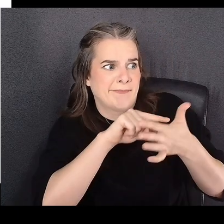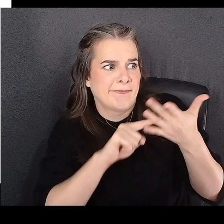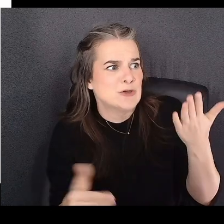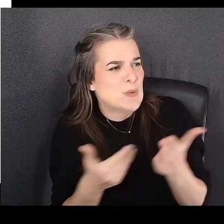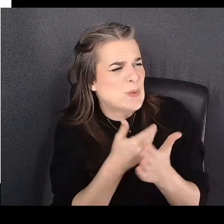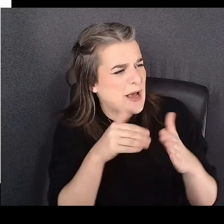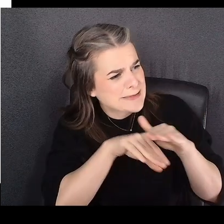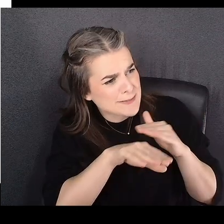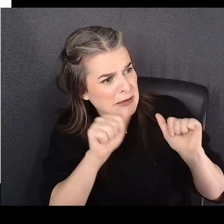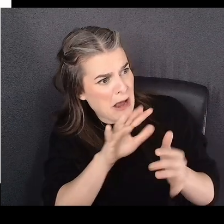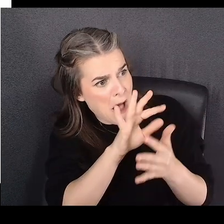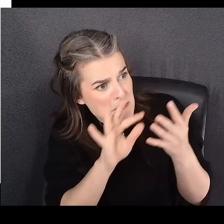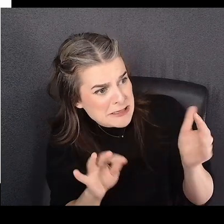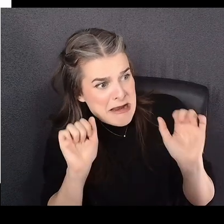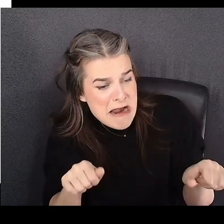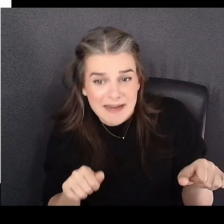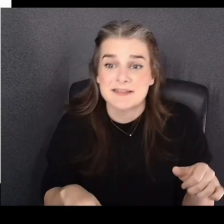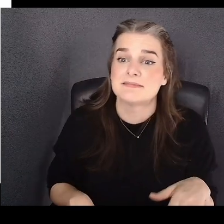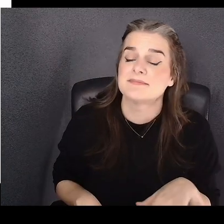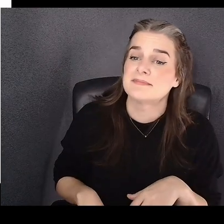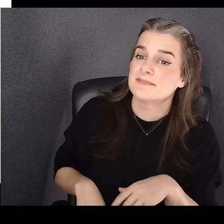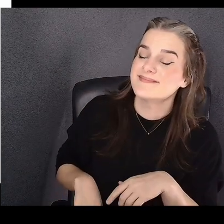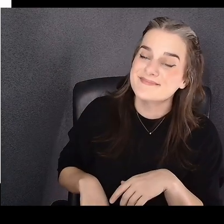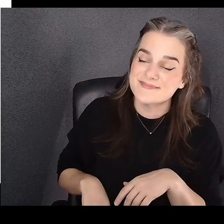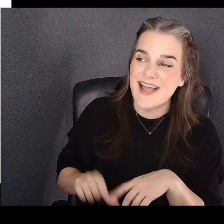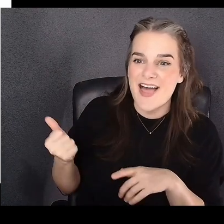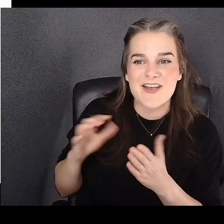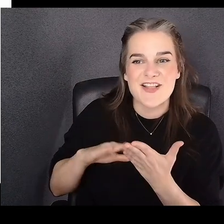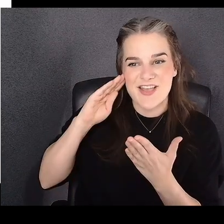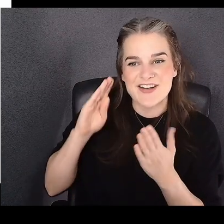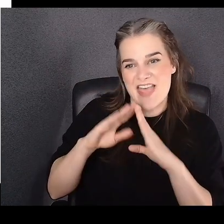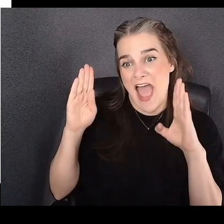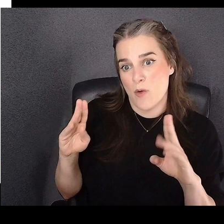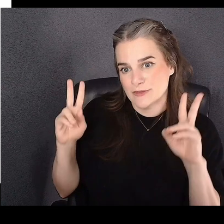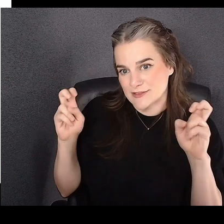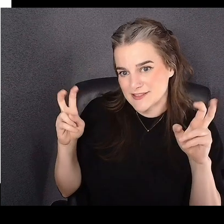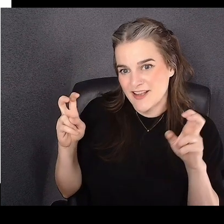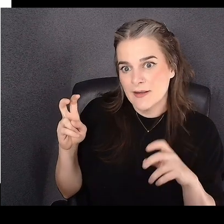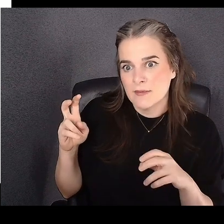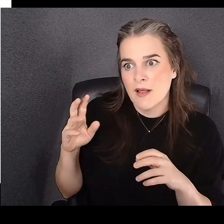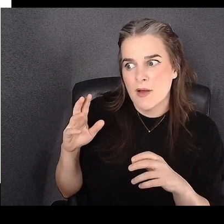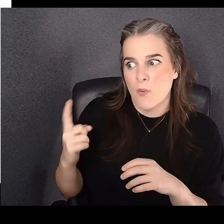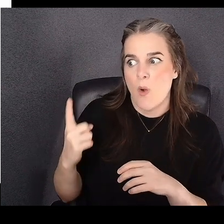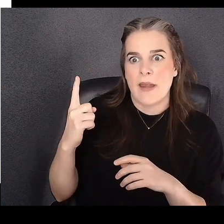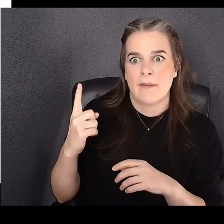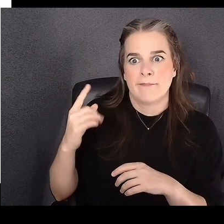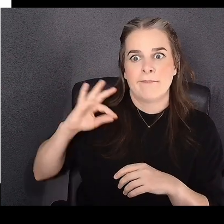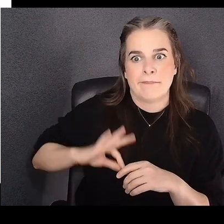Other things are what we learned in the House. And one of the luxuries of the House is we have an assistive technology program that started